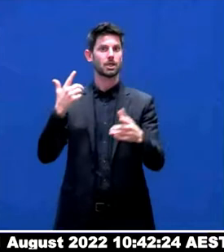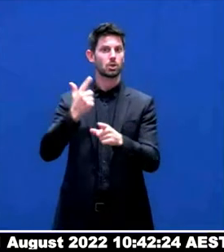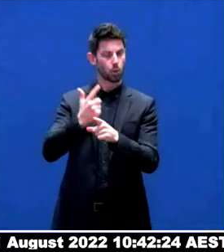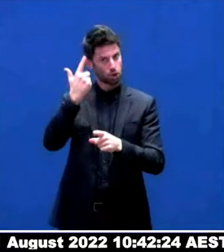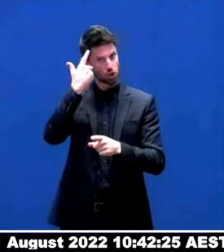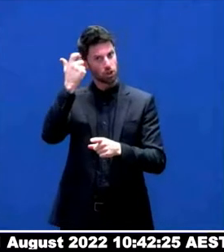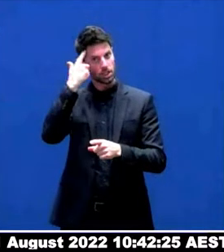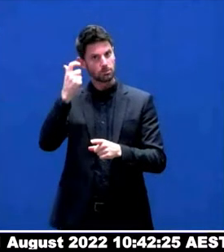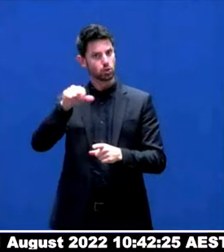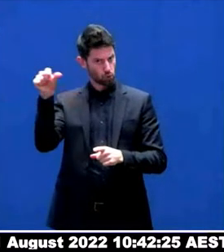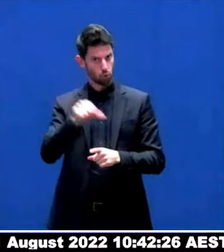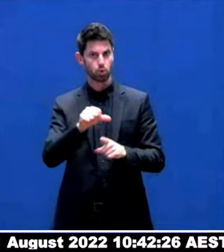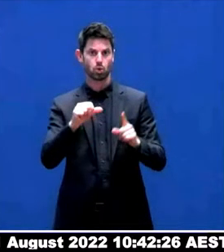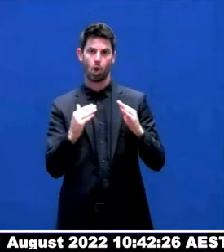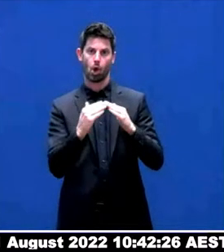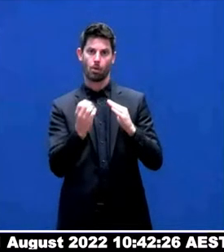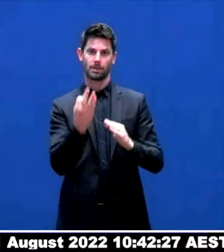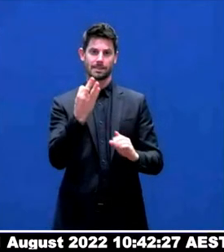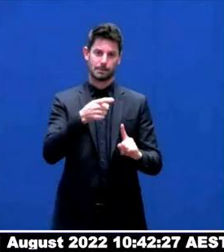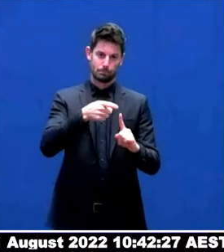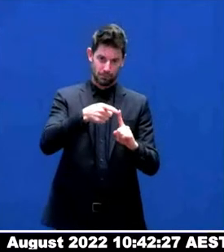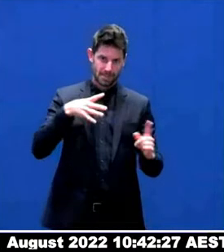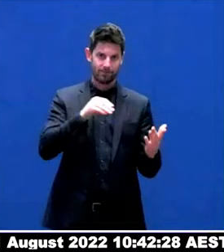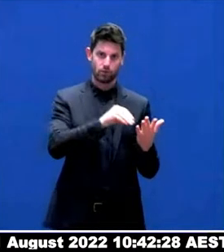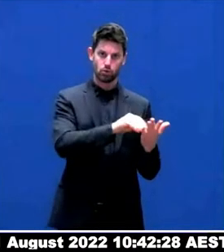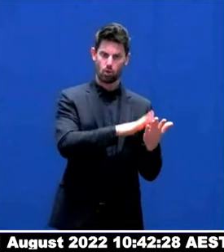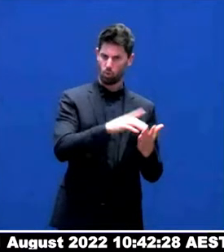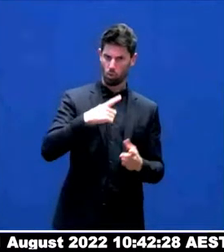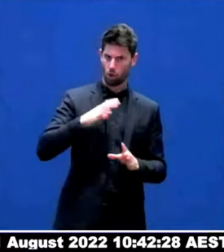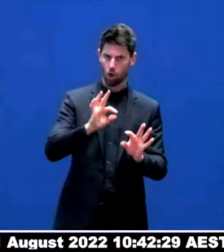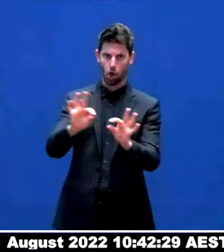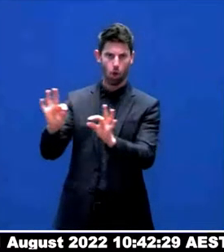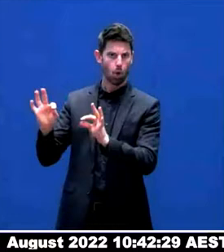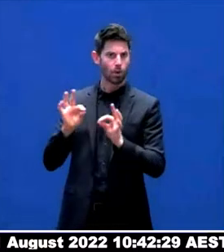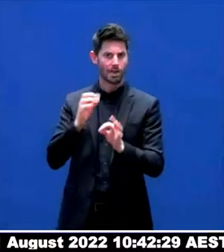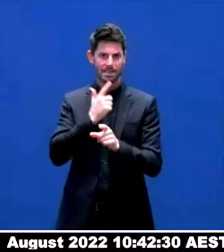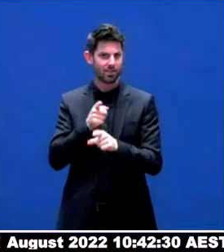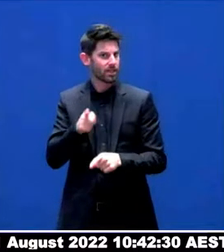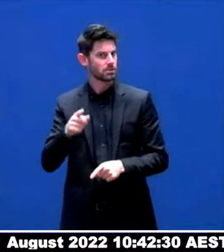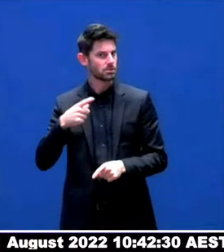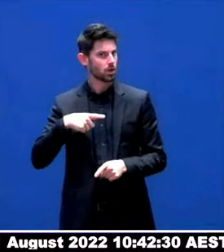homelessness should have been specifically included and include expressly made a priority area?